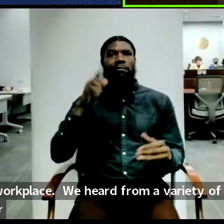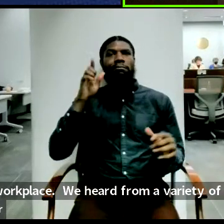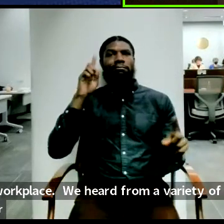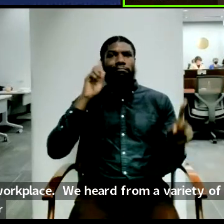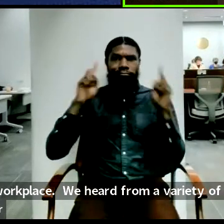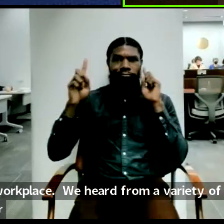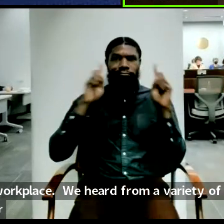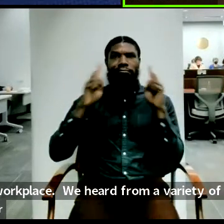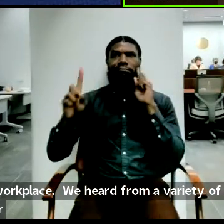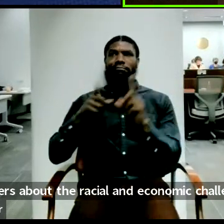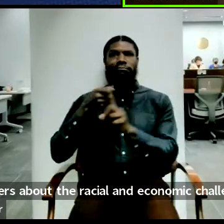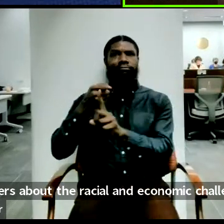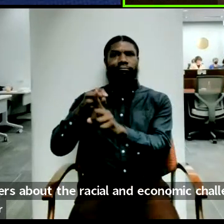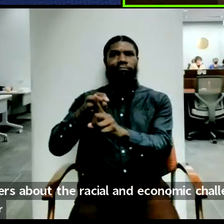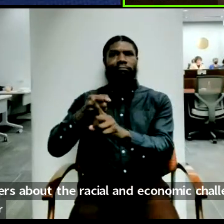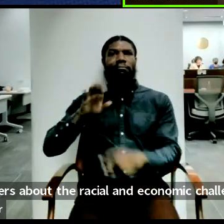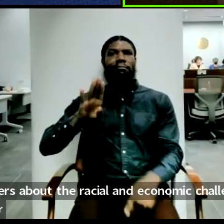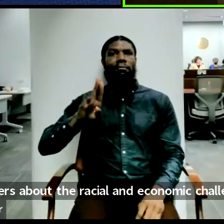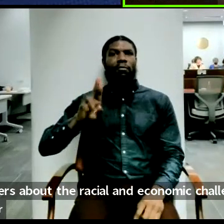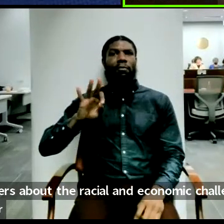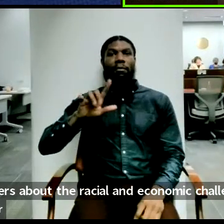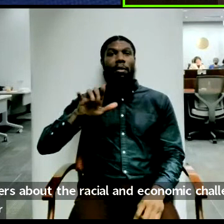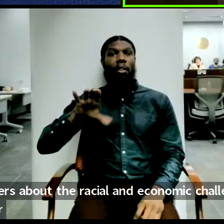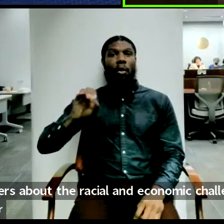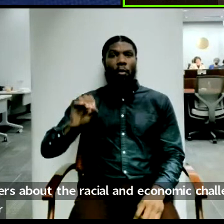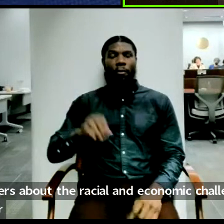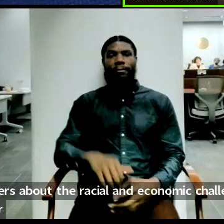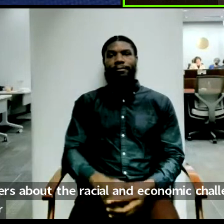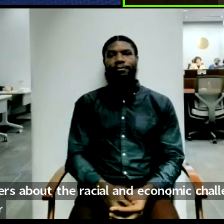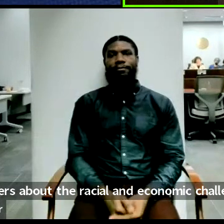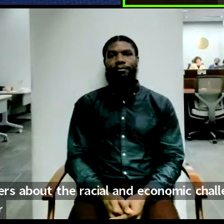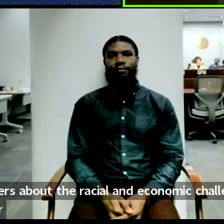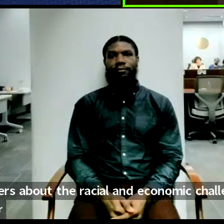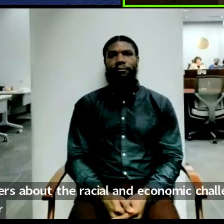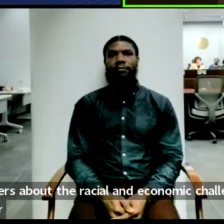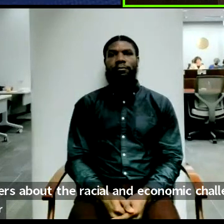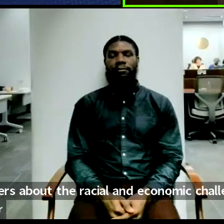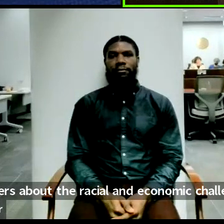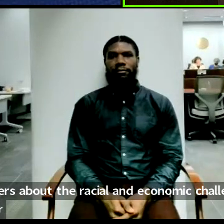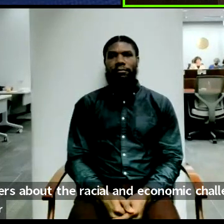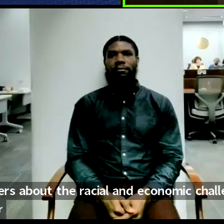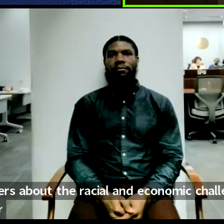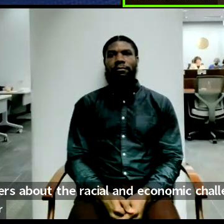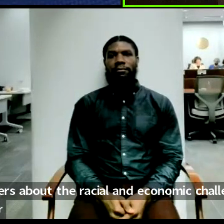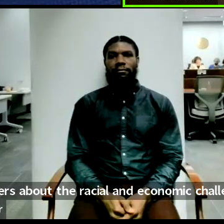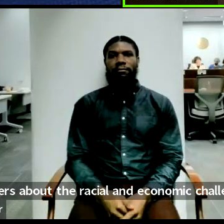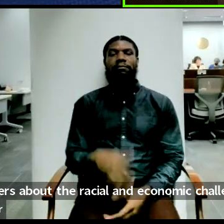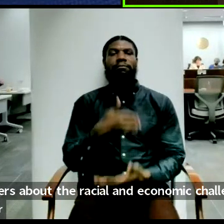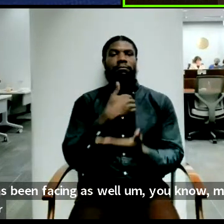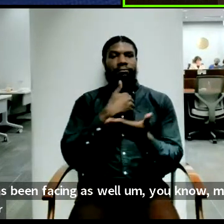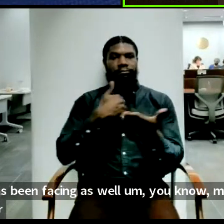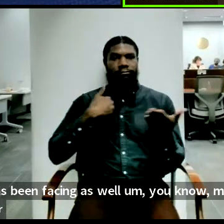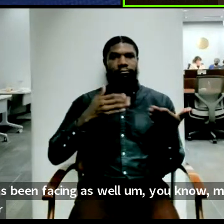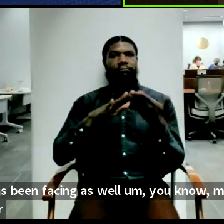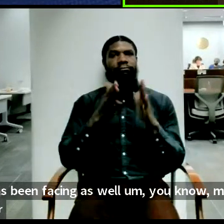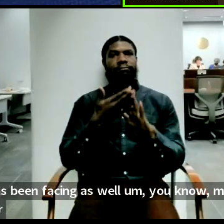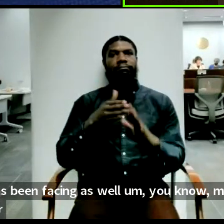has been facing as well um, you know, members of the community in the civic and business leaders,